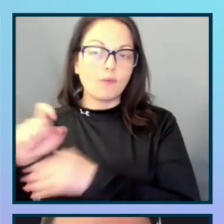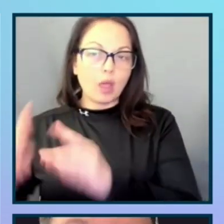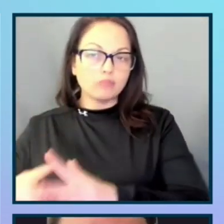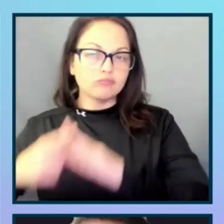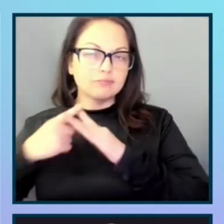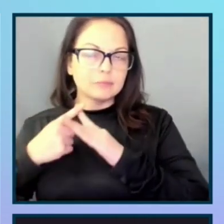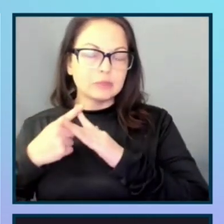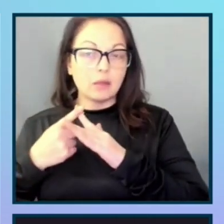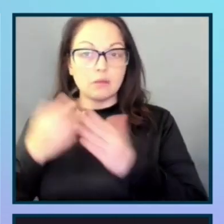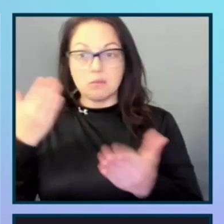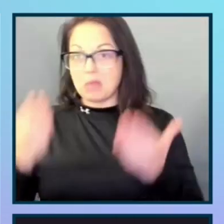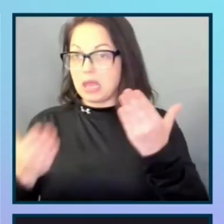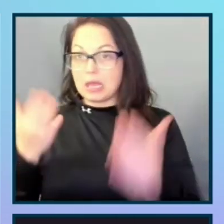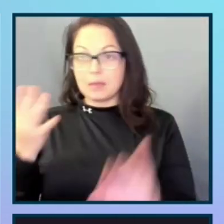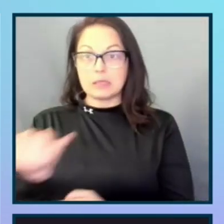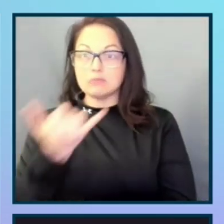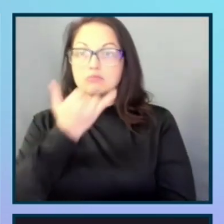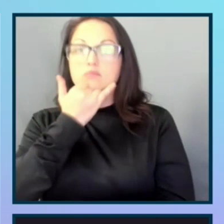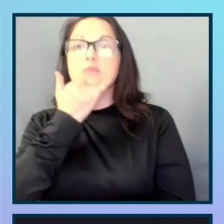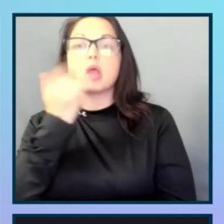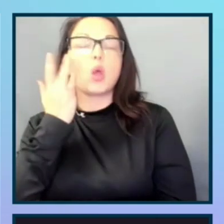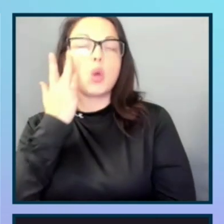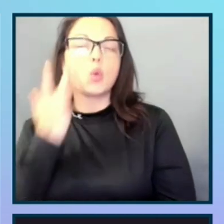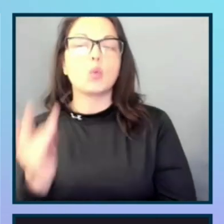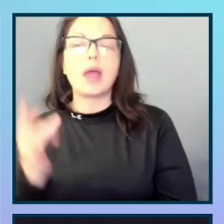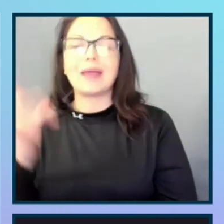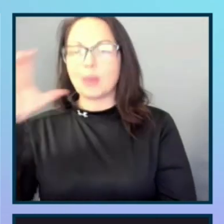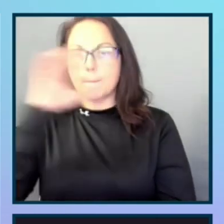'cause they are missing a certain percentage of people.